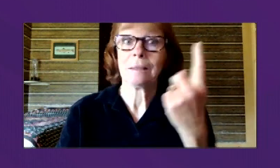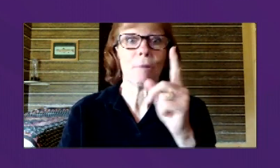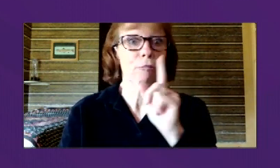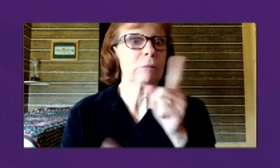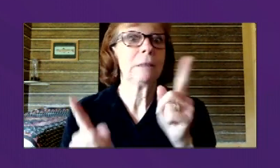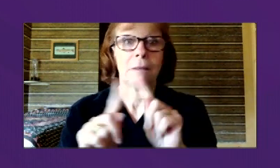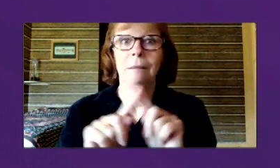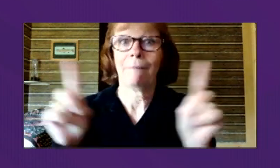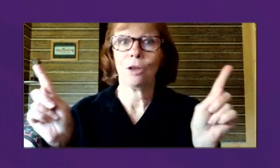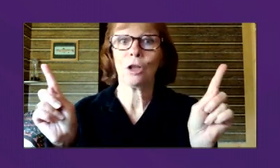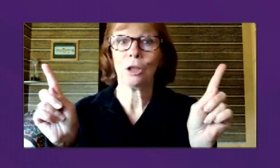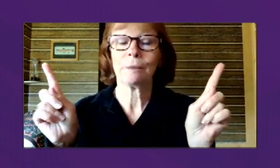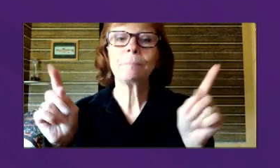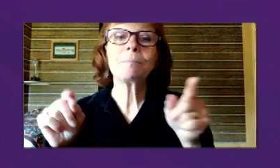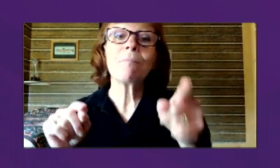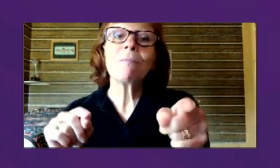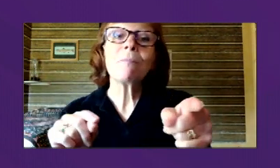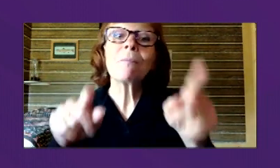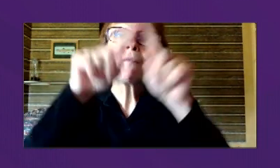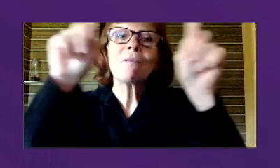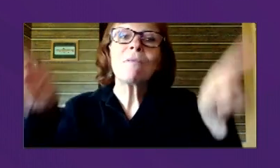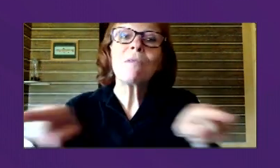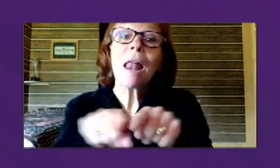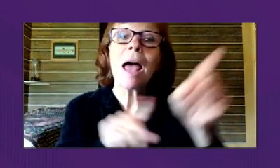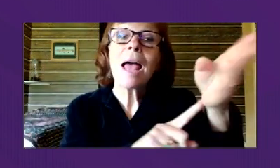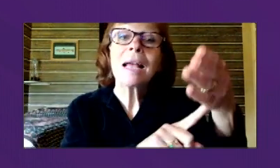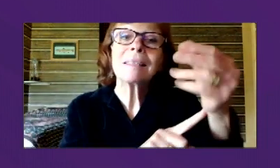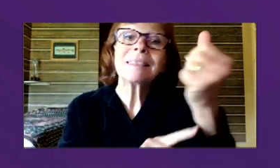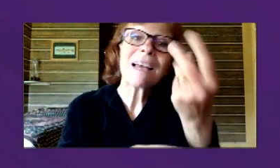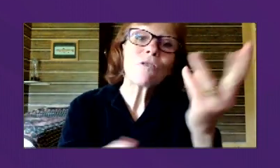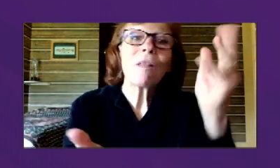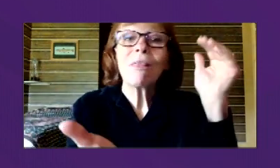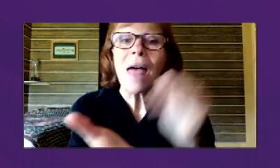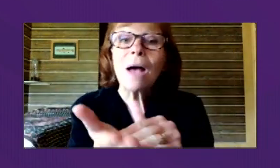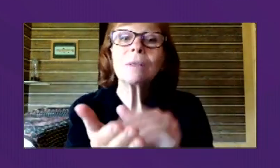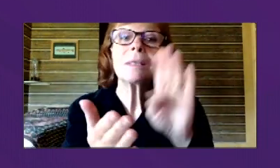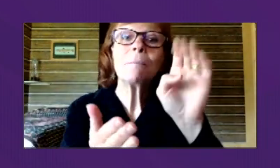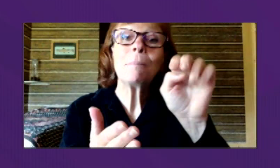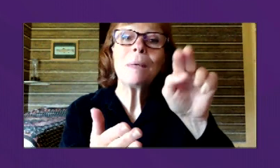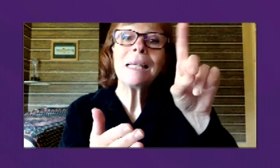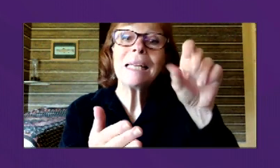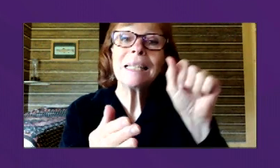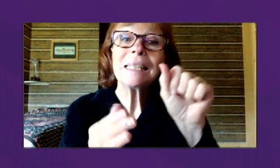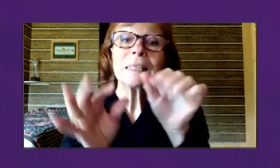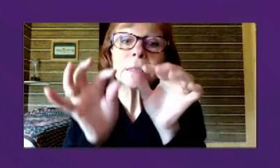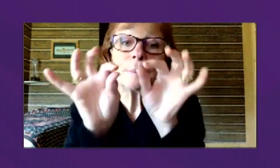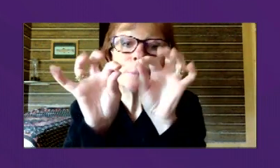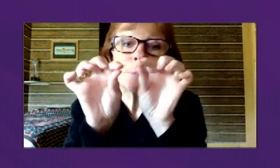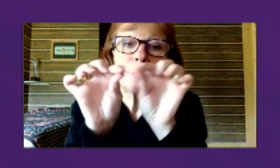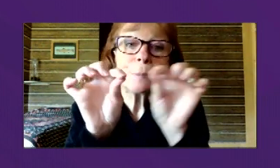So this flag is made up of 1,000s and 1000s of beads. In the blue where the states would be are